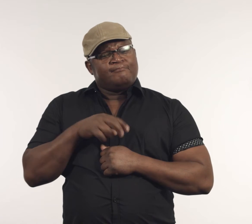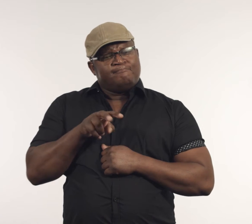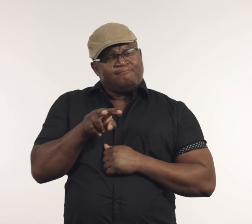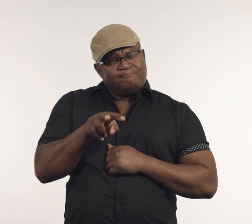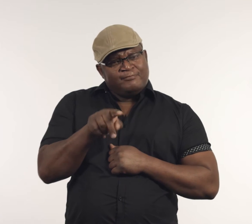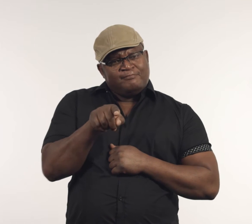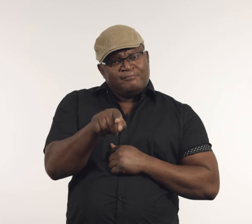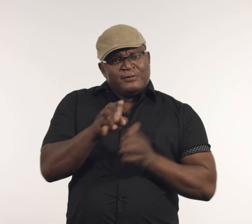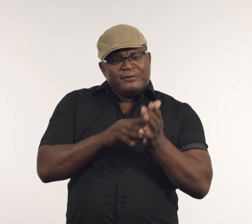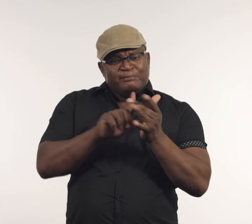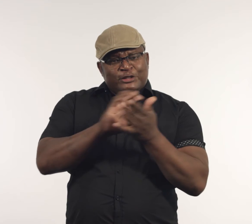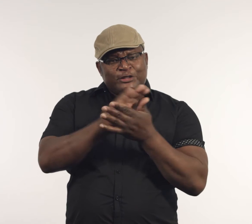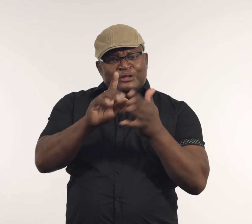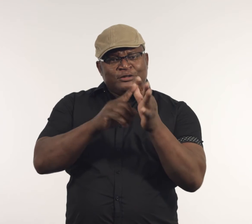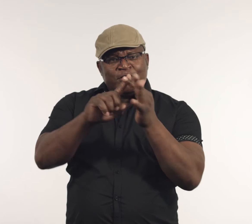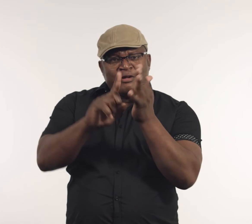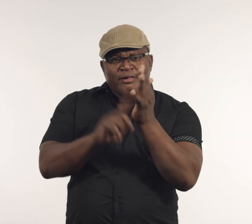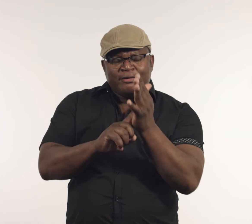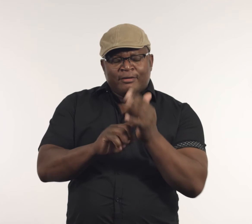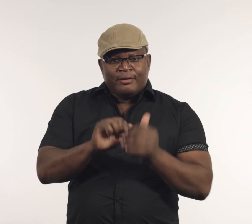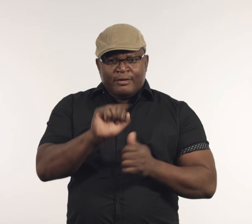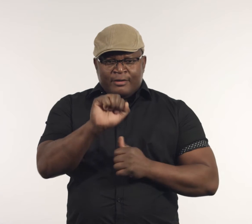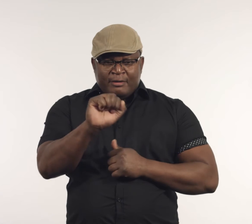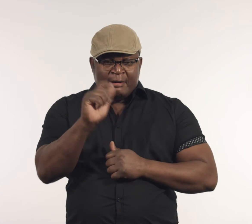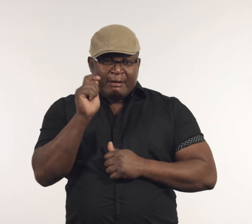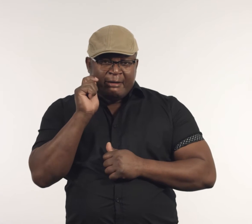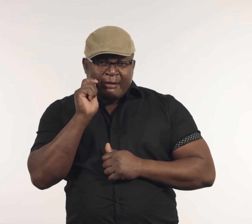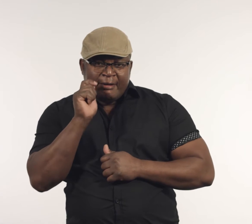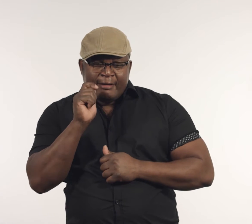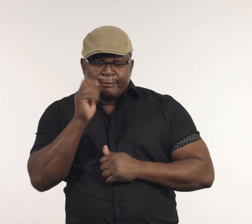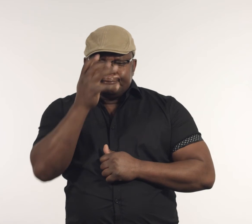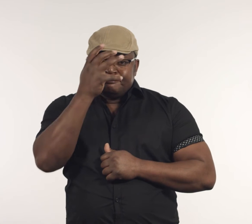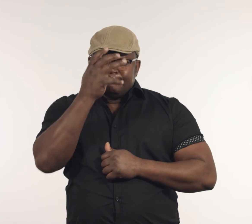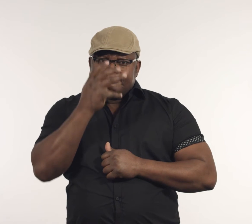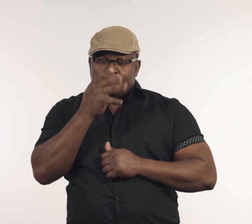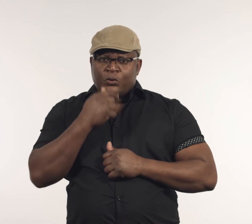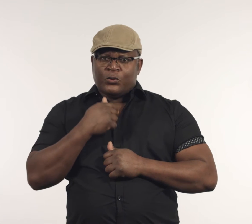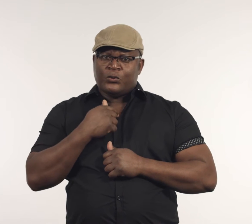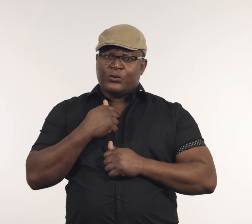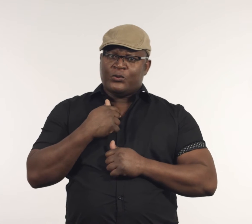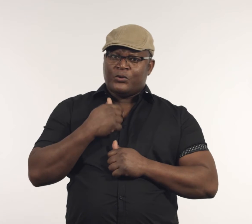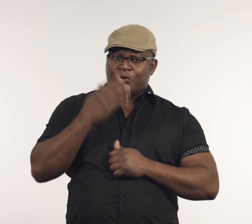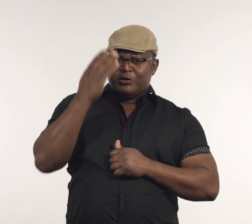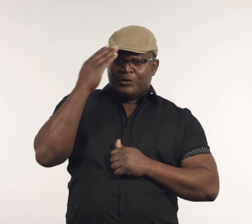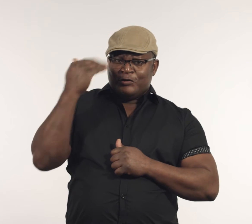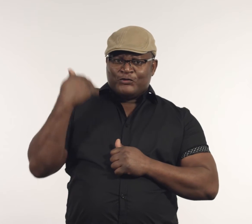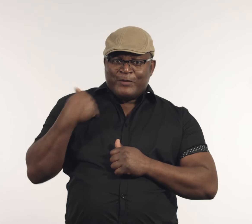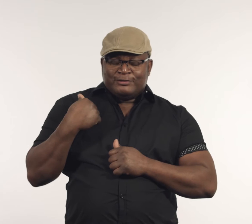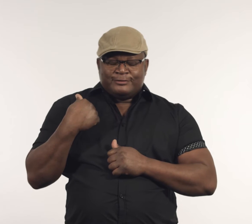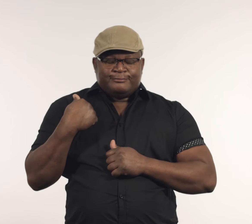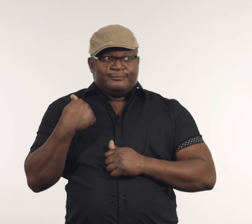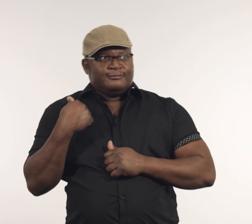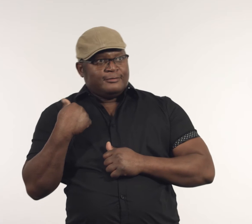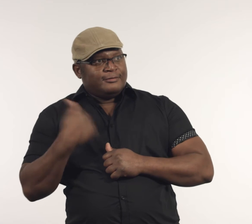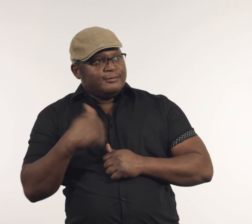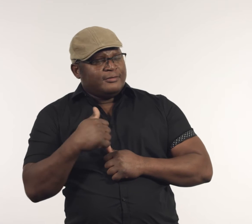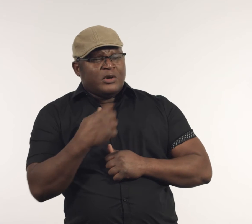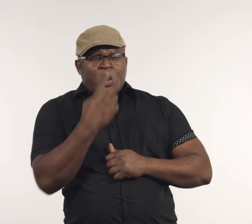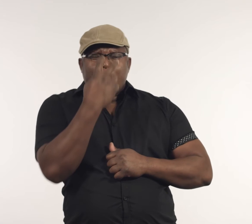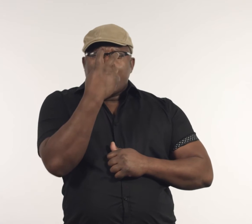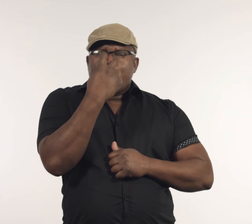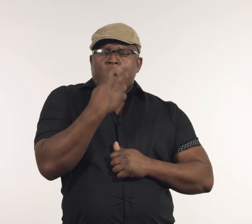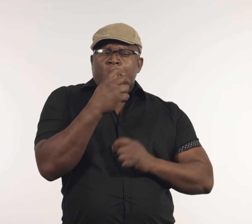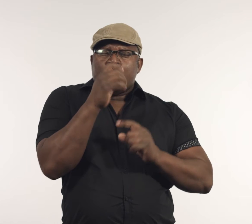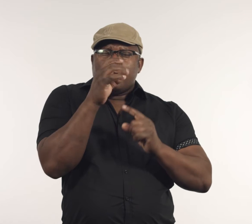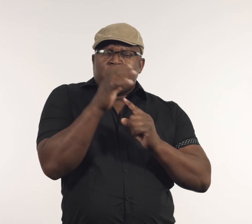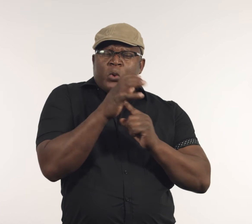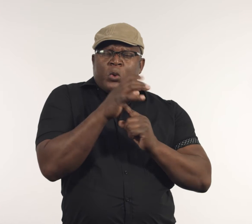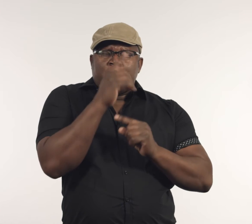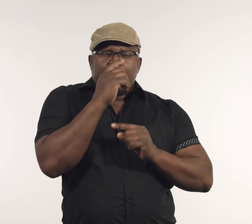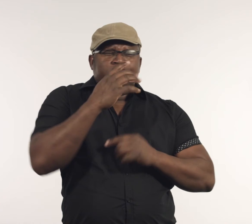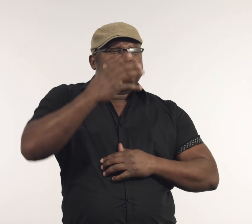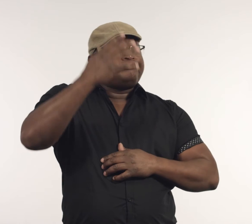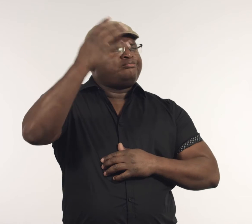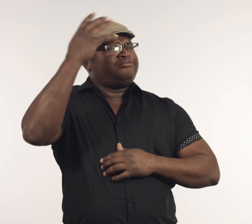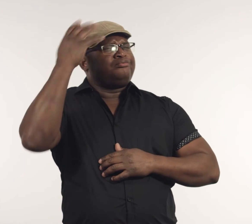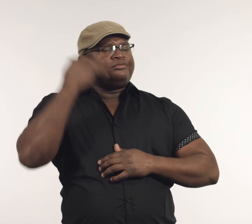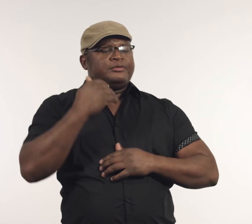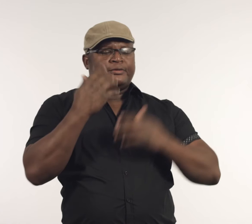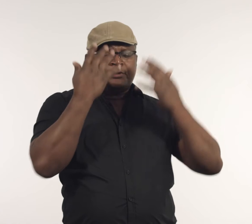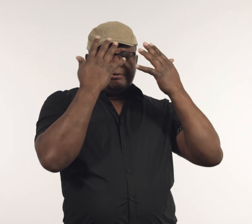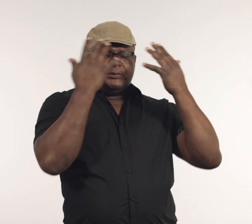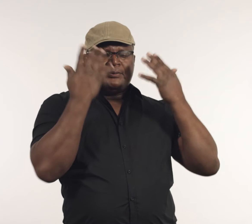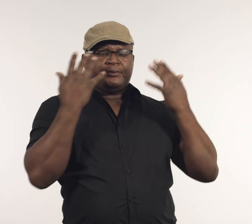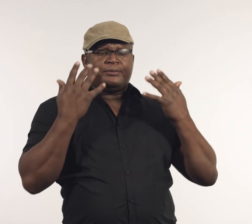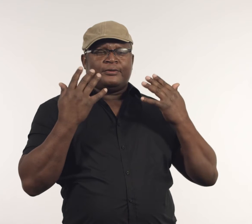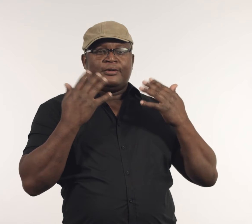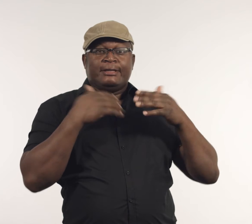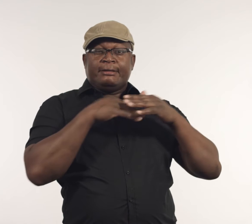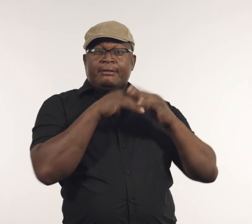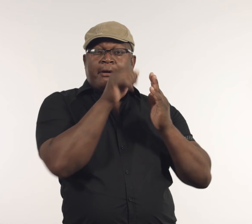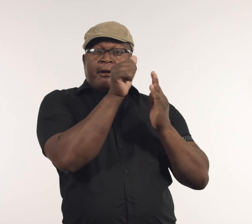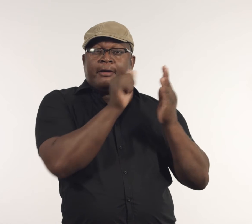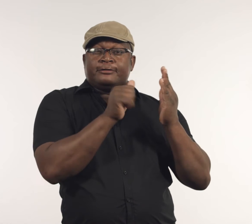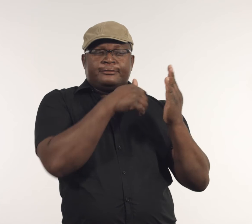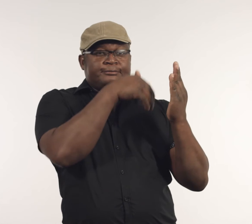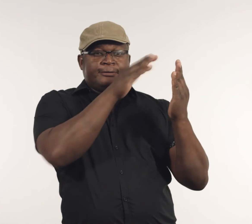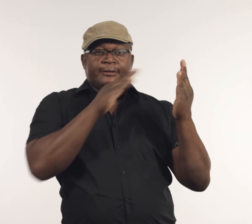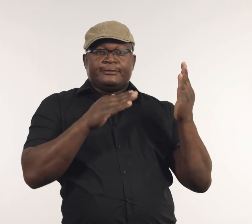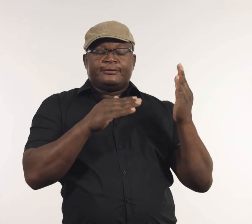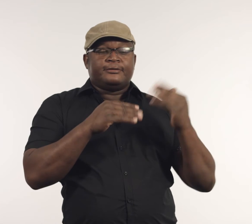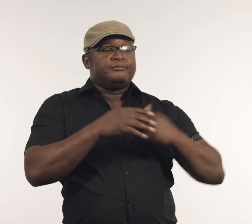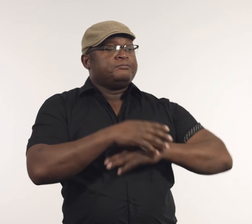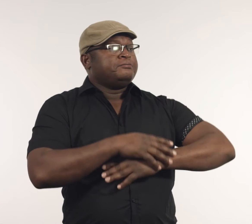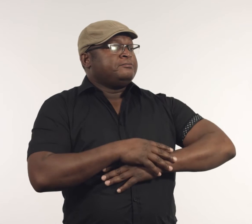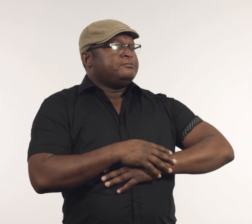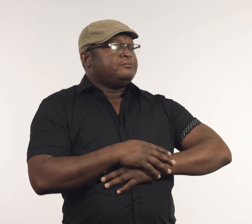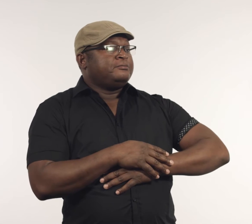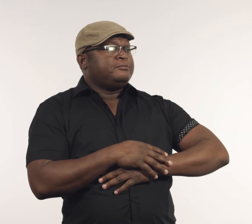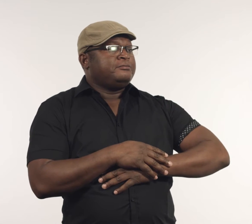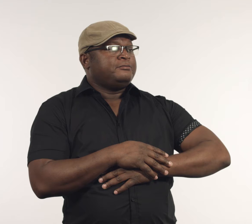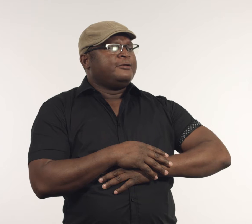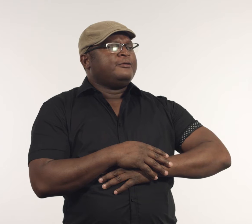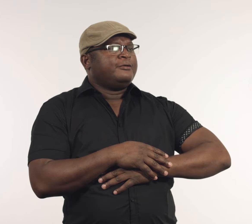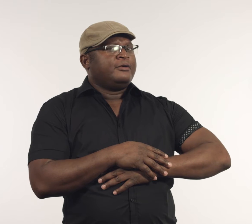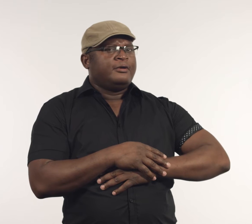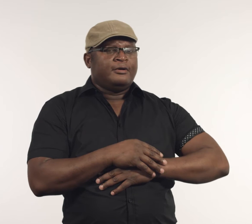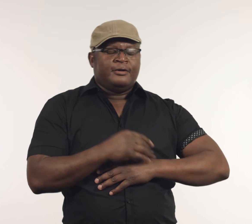Michael reminded me of noblemen I have seen in portraits by old master painters.